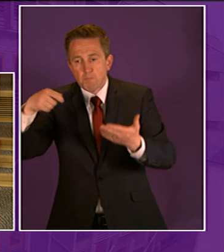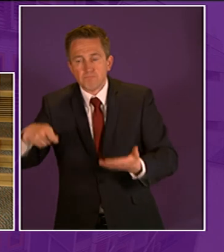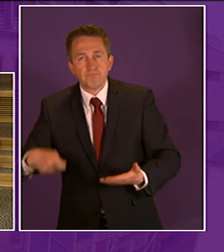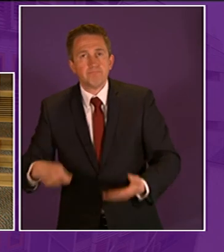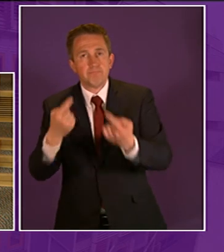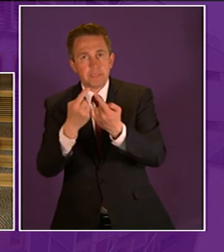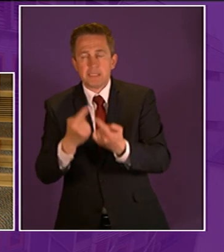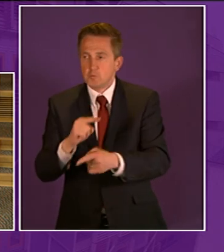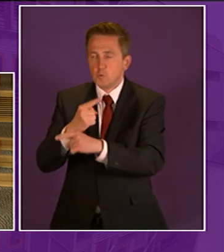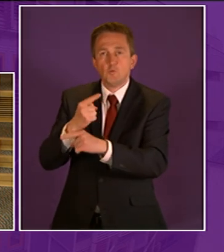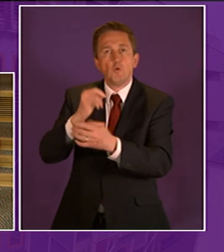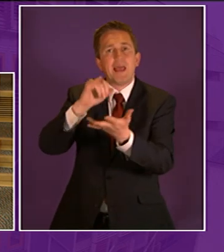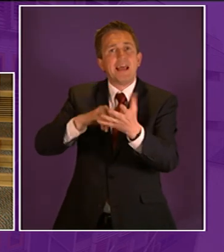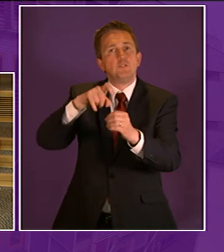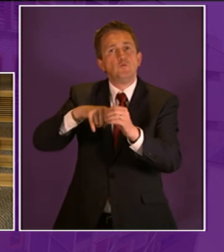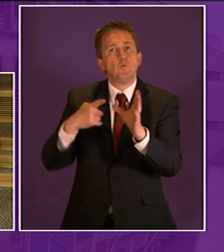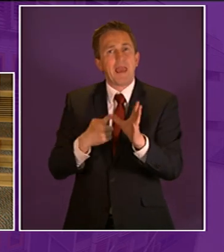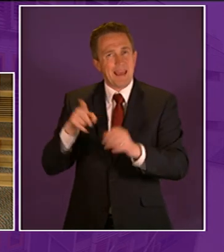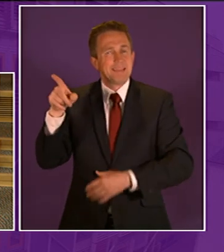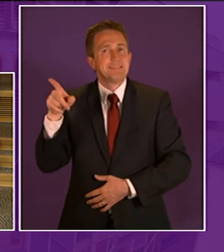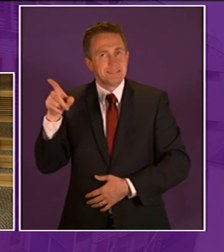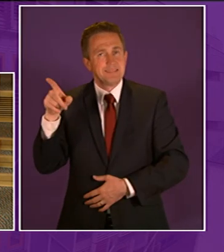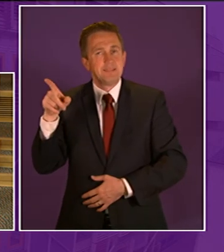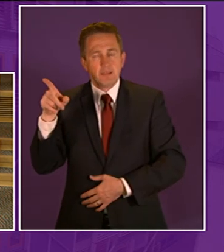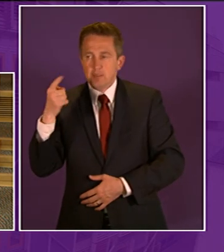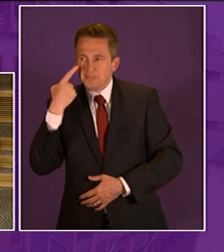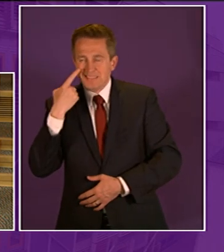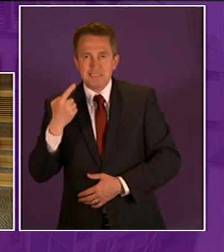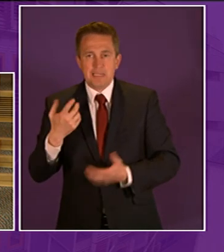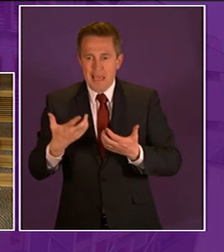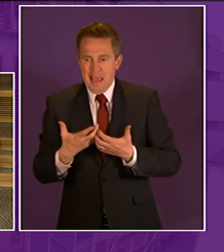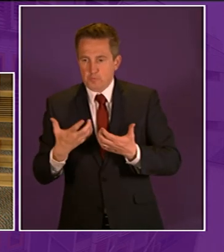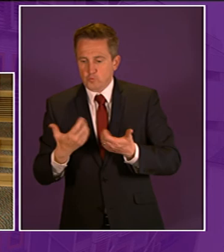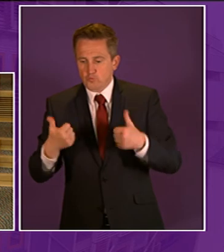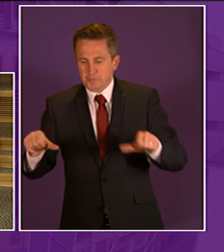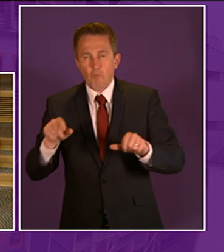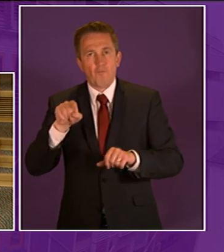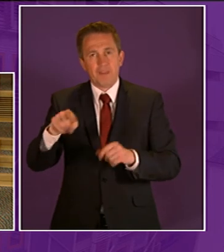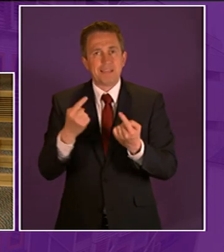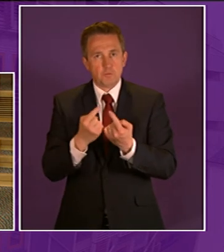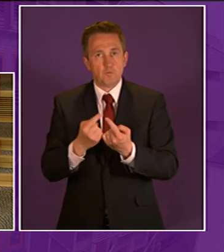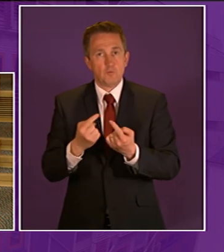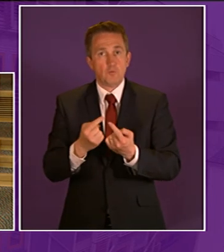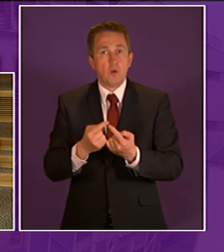those matters to ensure that, where there has been industrial action, that is not detrimental